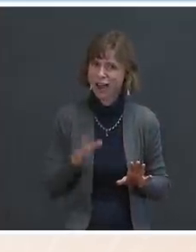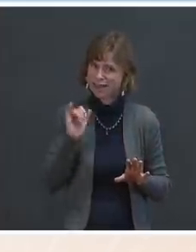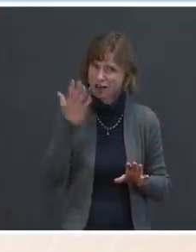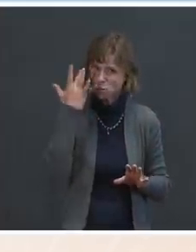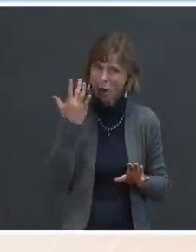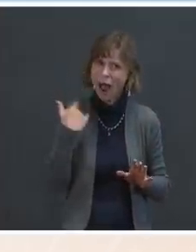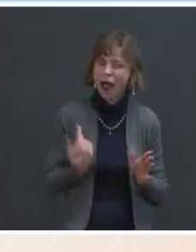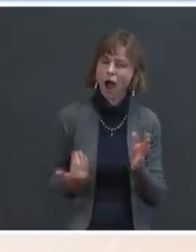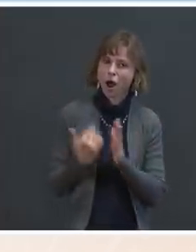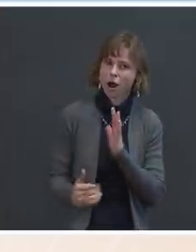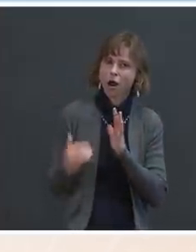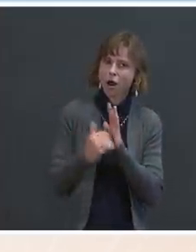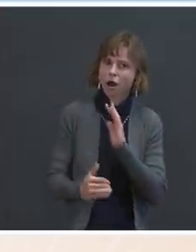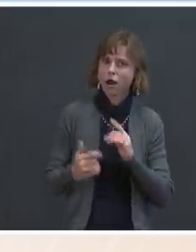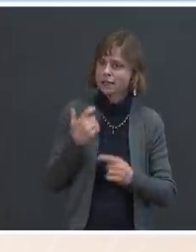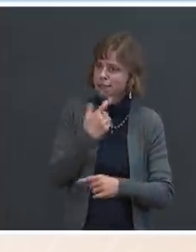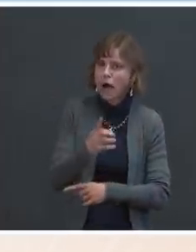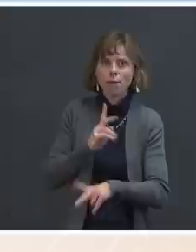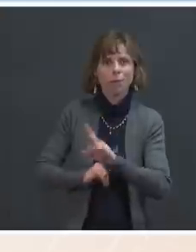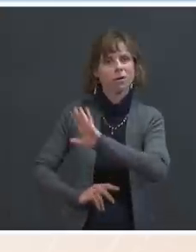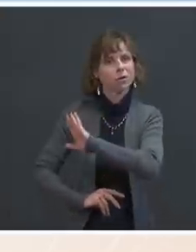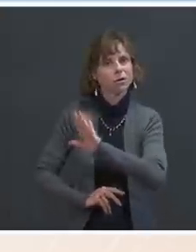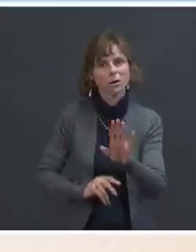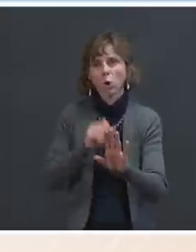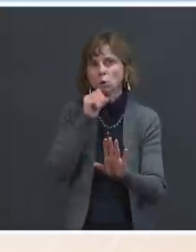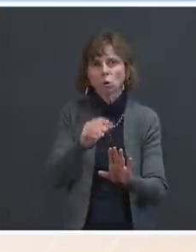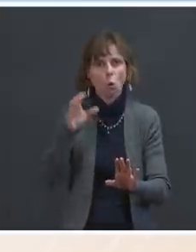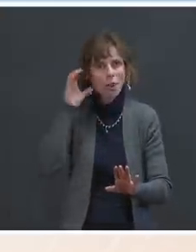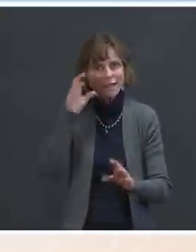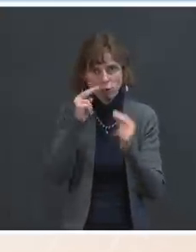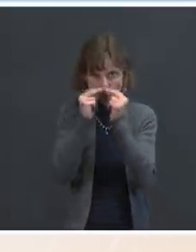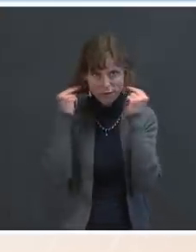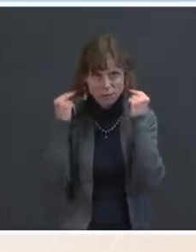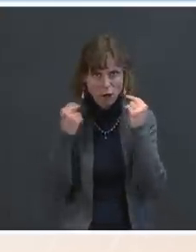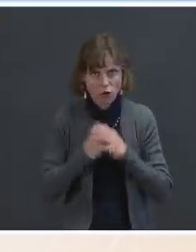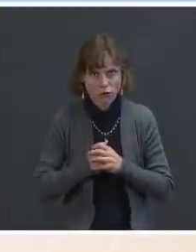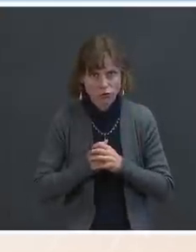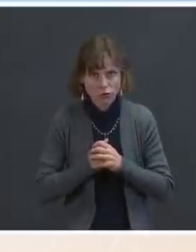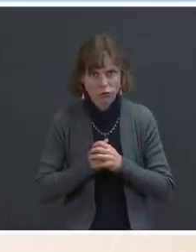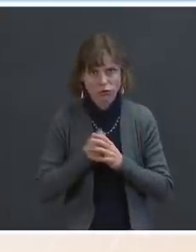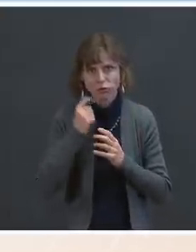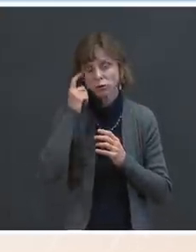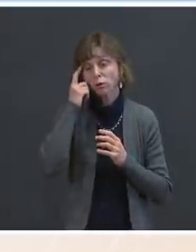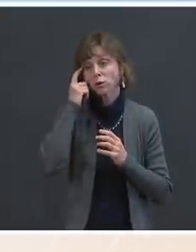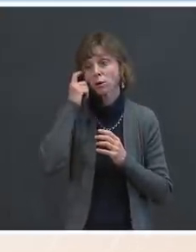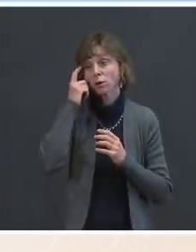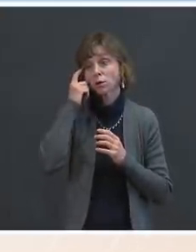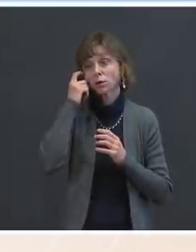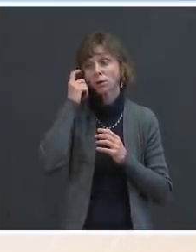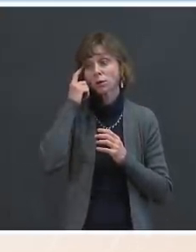from listening to those smugglers. But we're going to try our best to do everything we can,